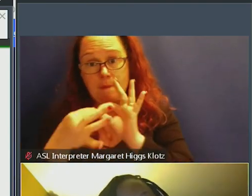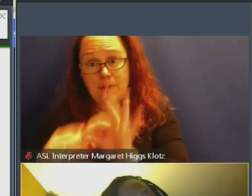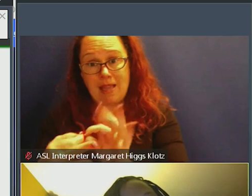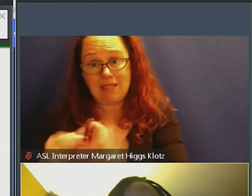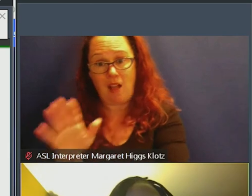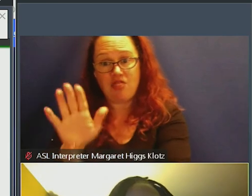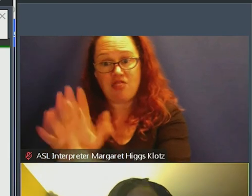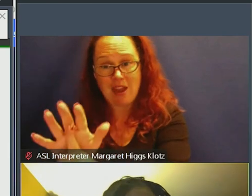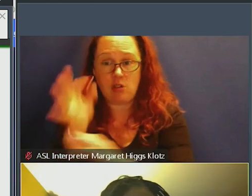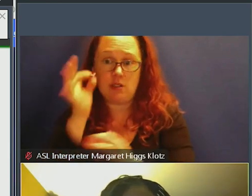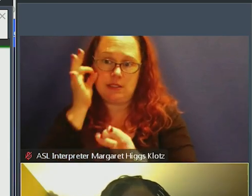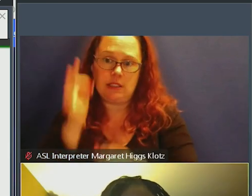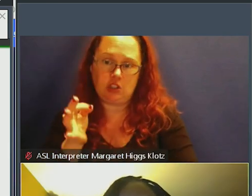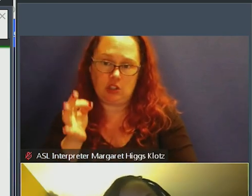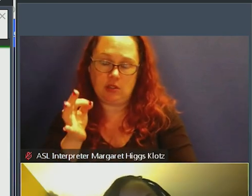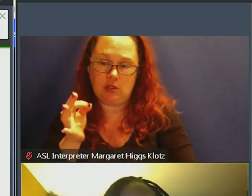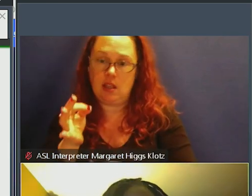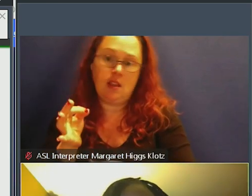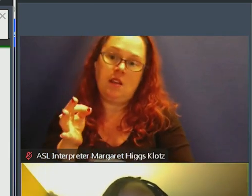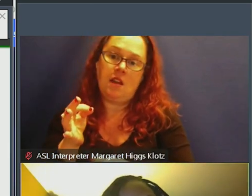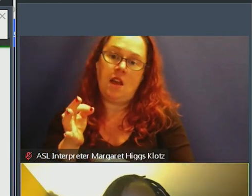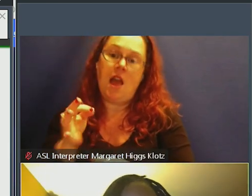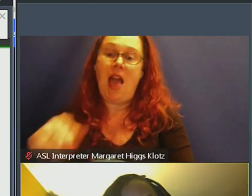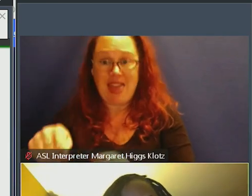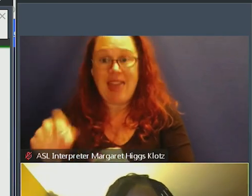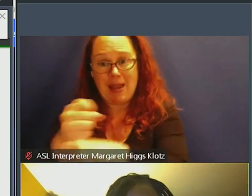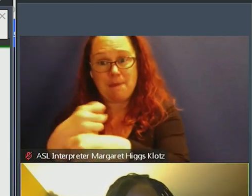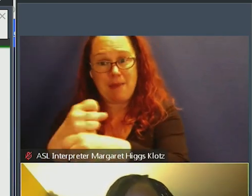And they can make that decision within their own process.